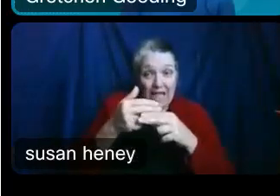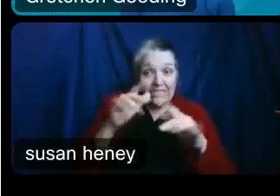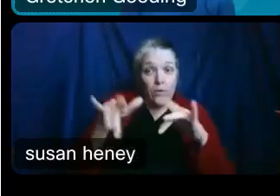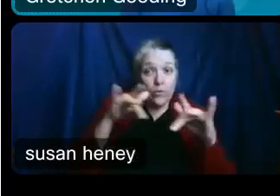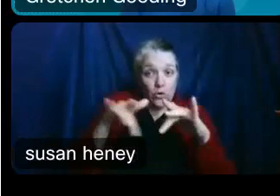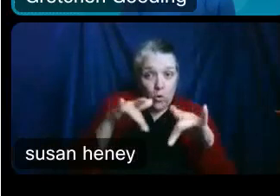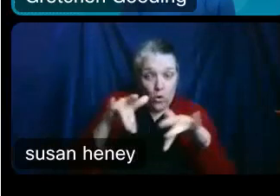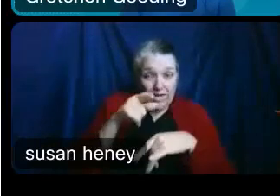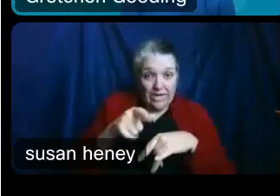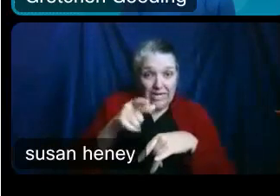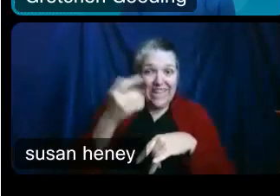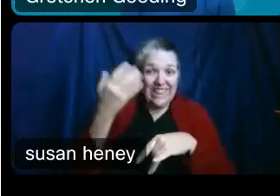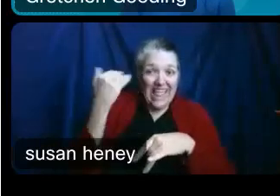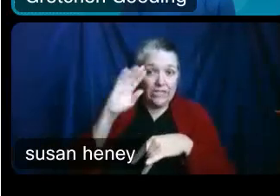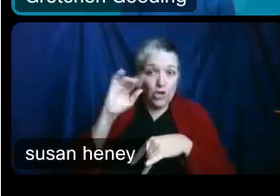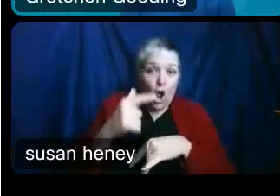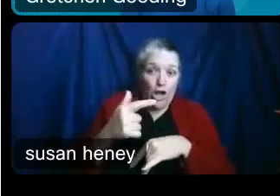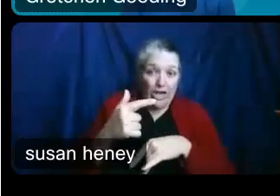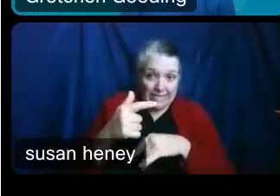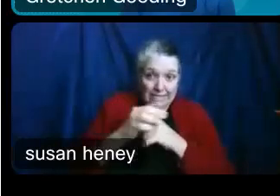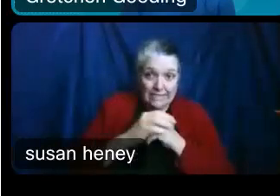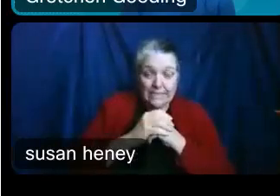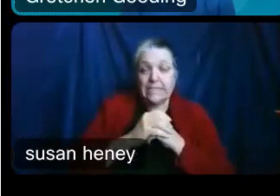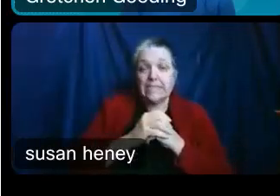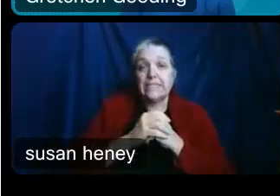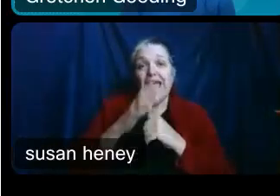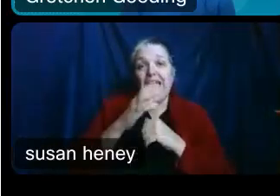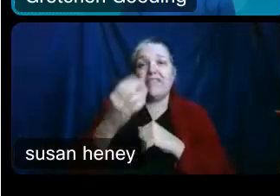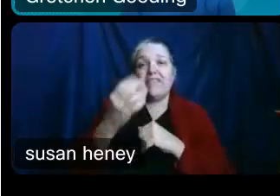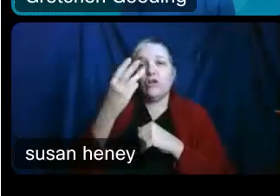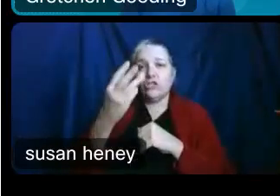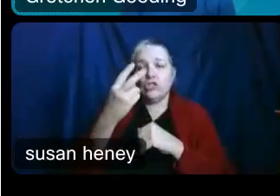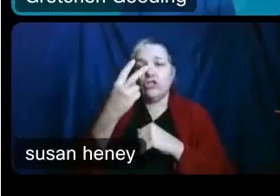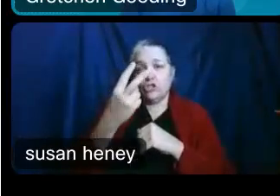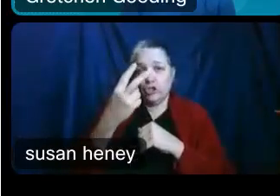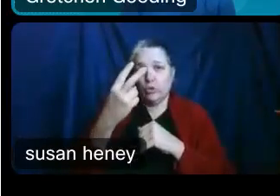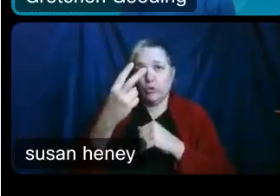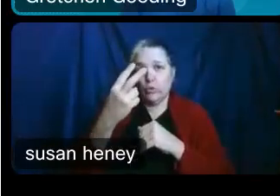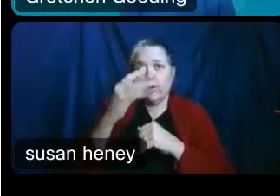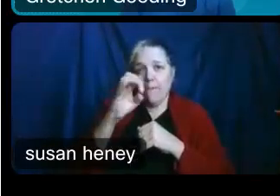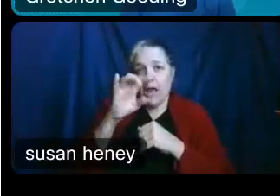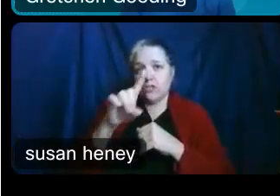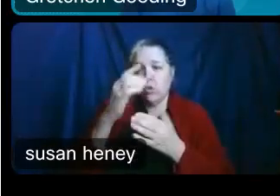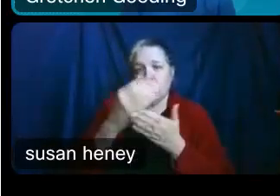just in August. We also have two modules posted in a recently launched course titled Discovering